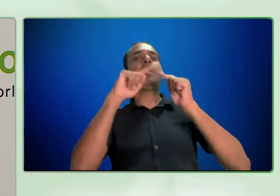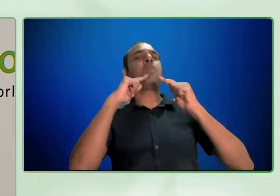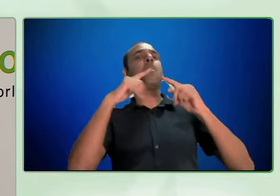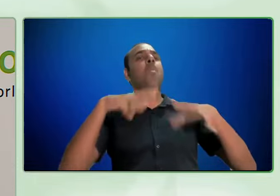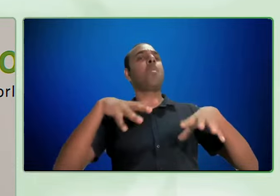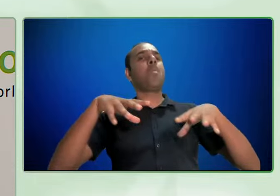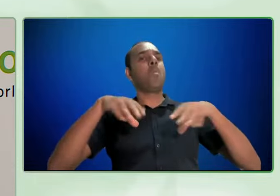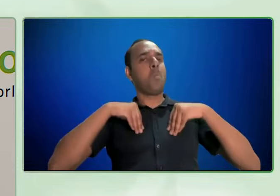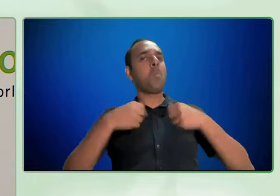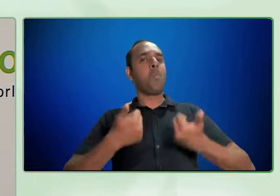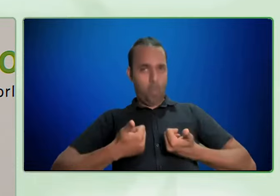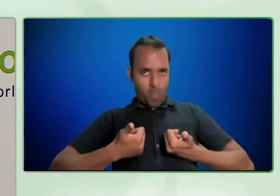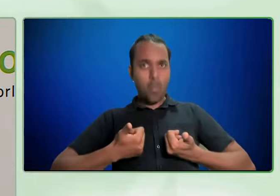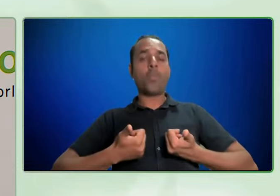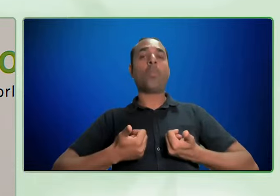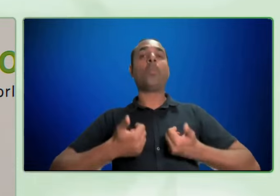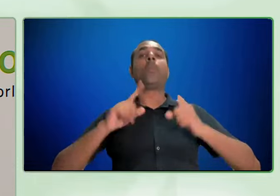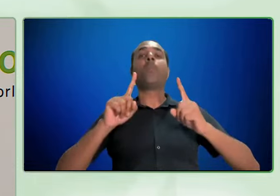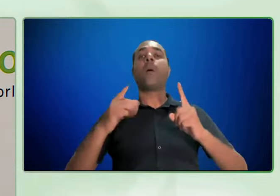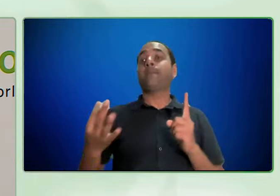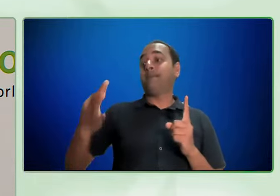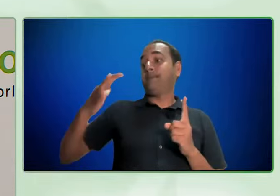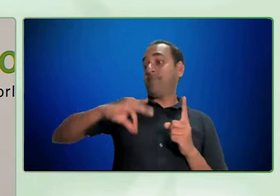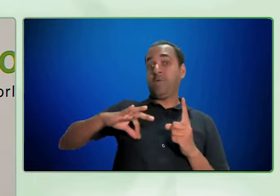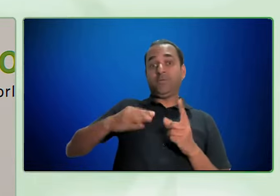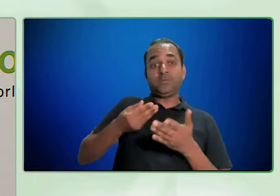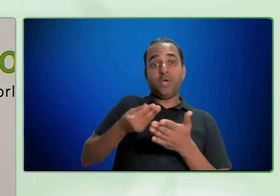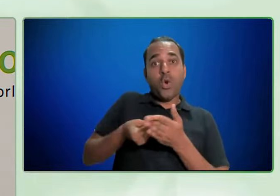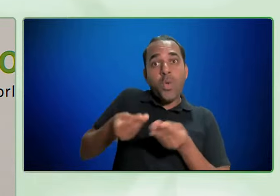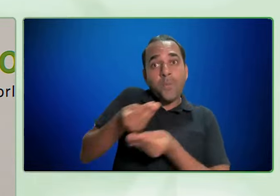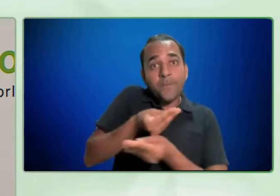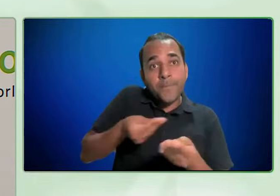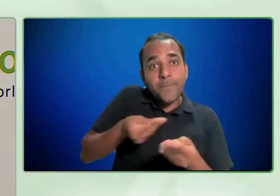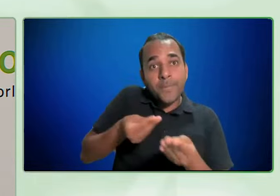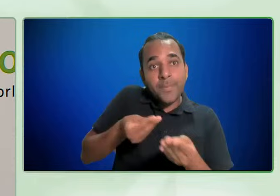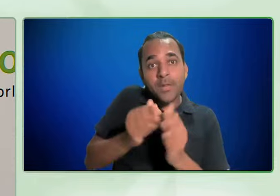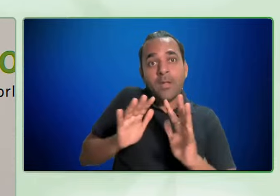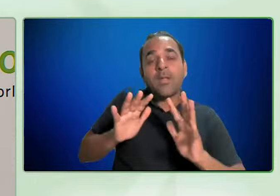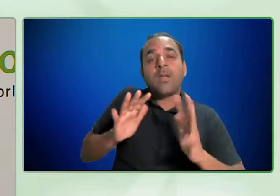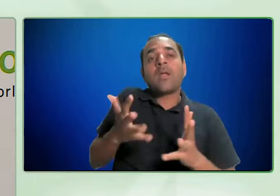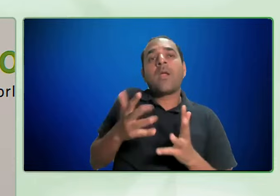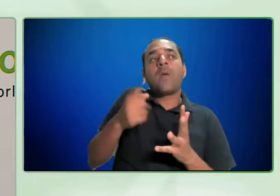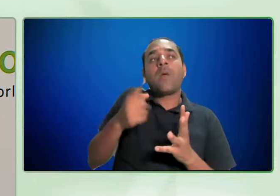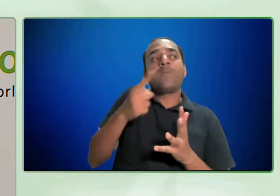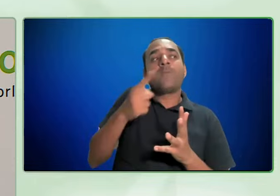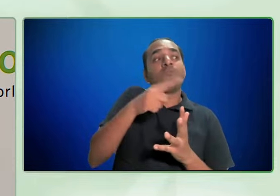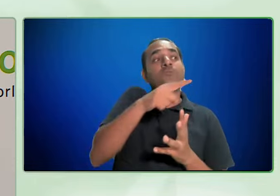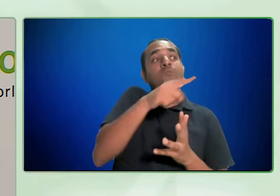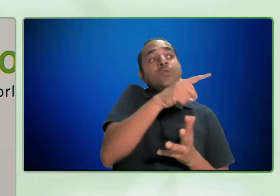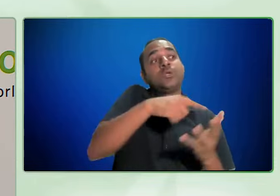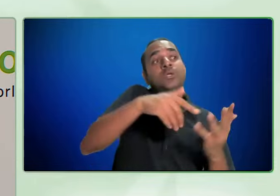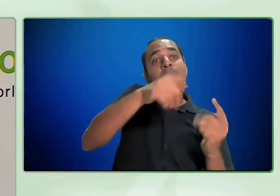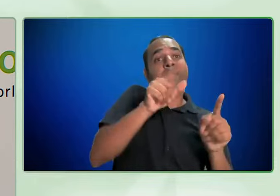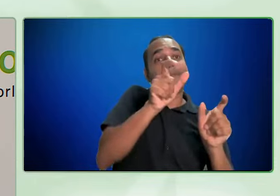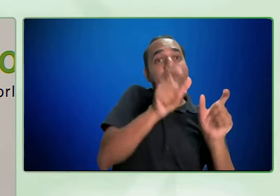research activity and looked into the curriculum of accessibility and assistive technology